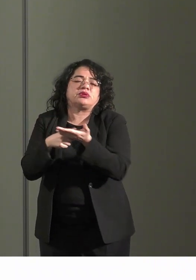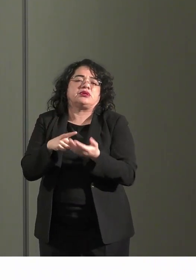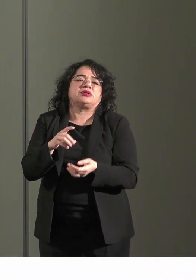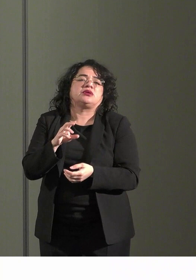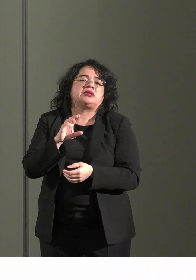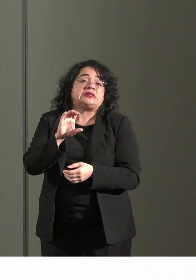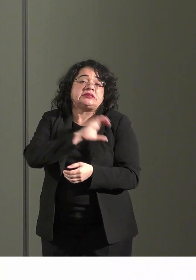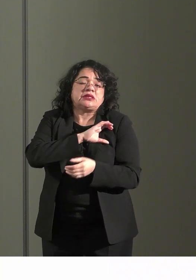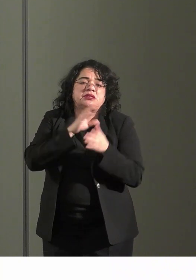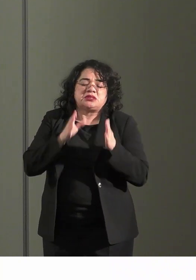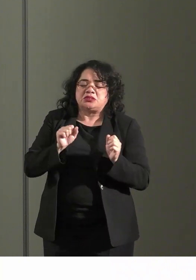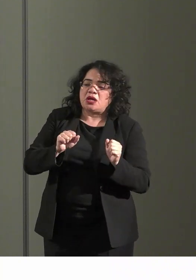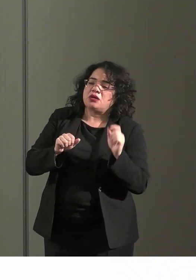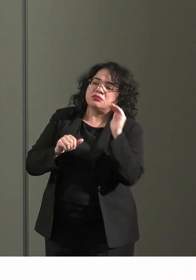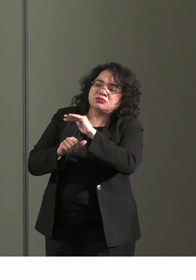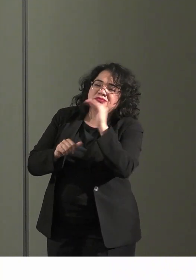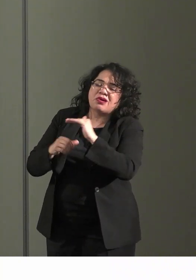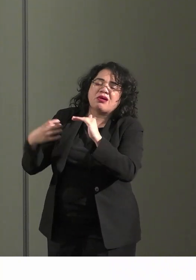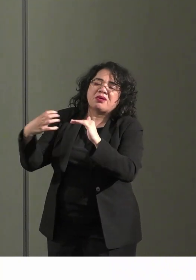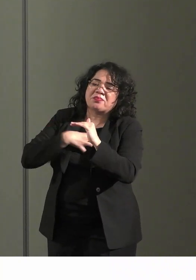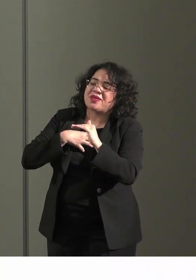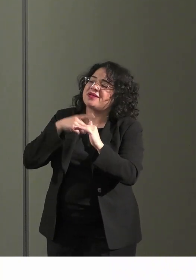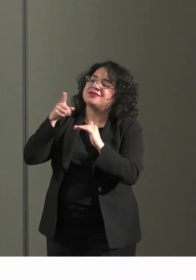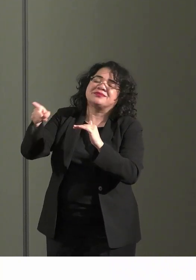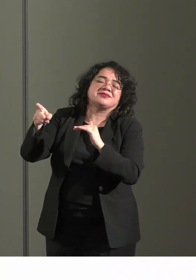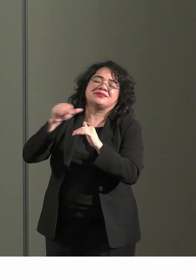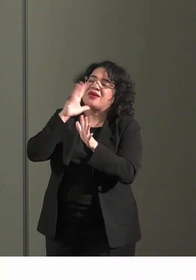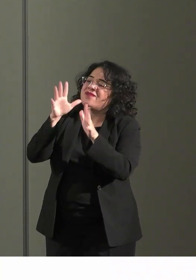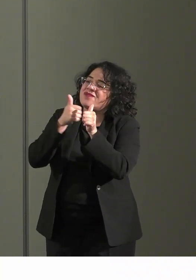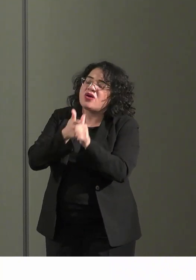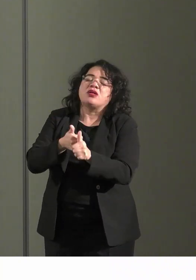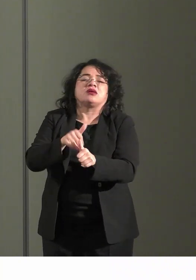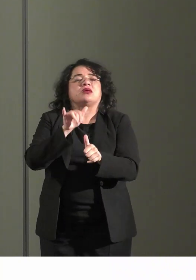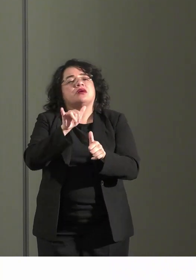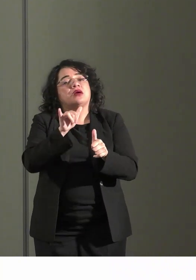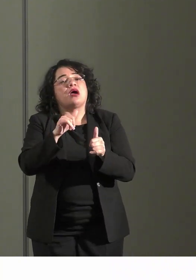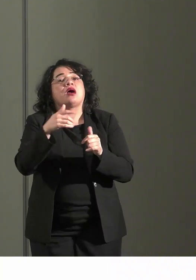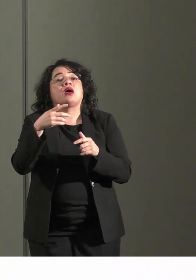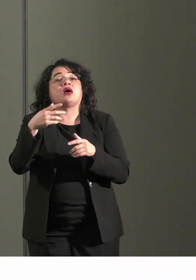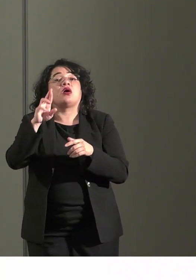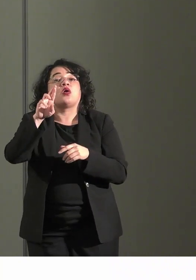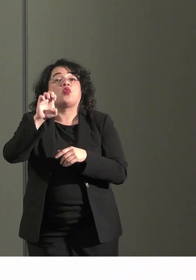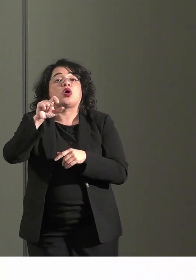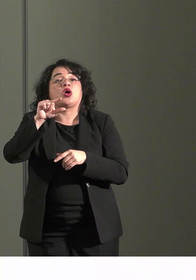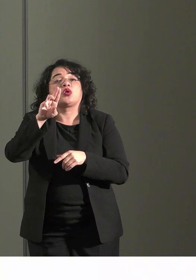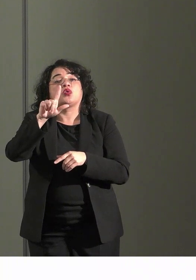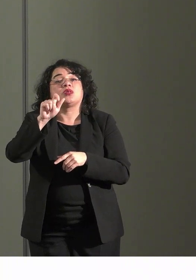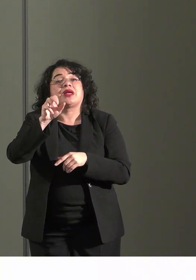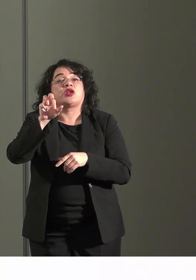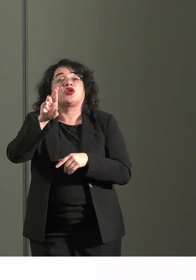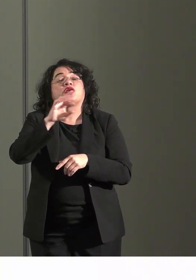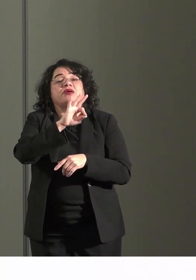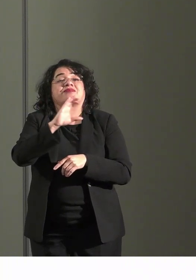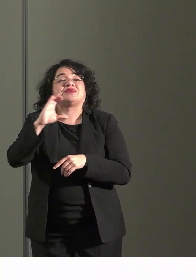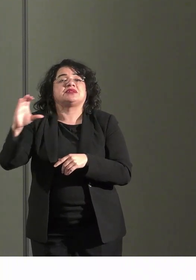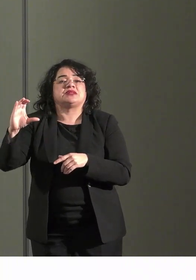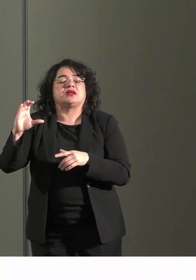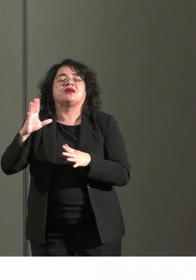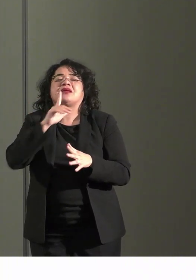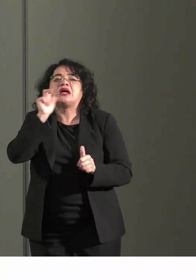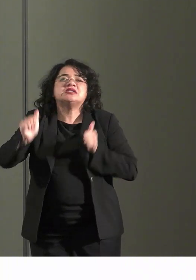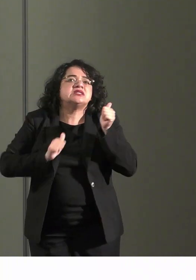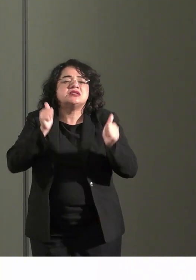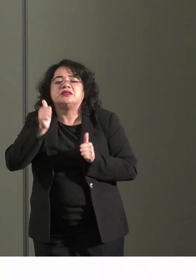example, versus one that is regulated driven. That may not be as adversarial or costly or